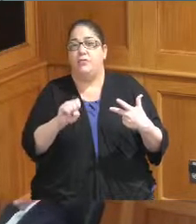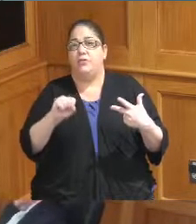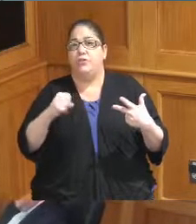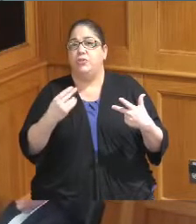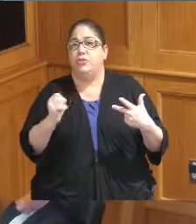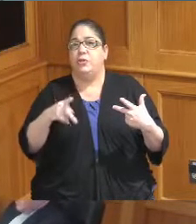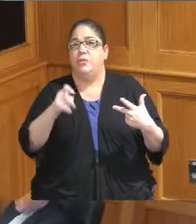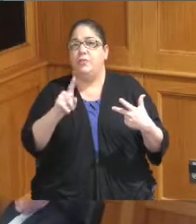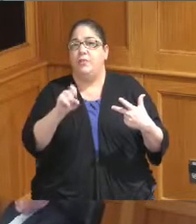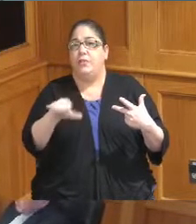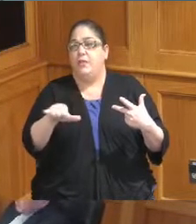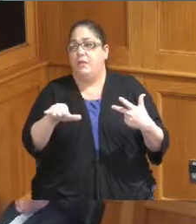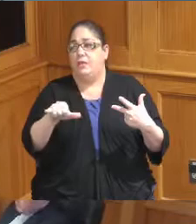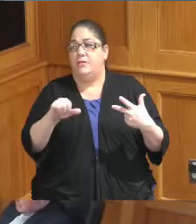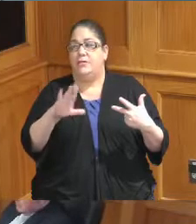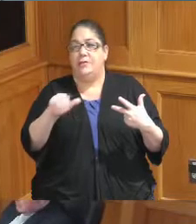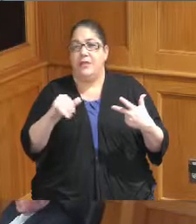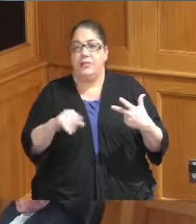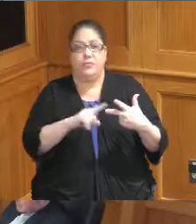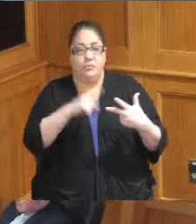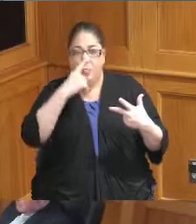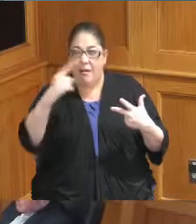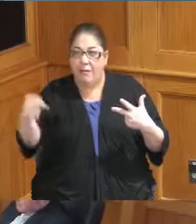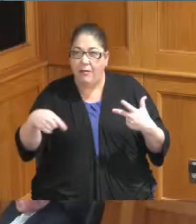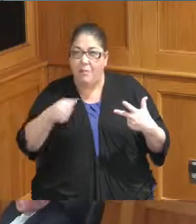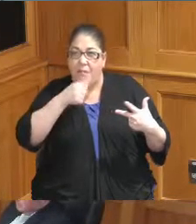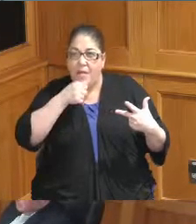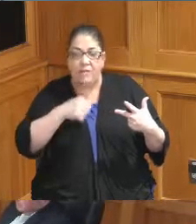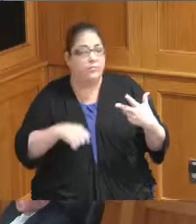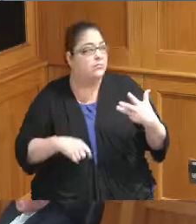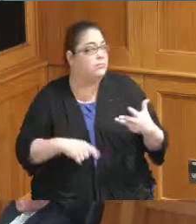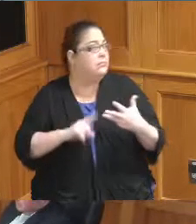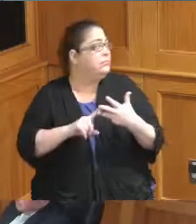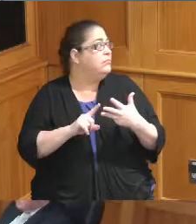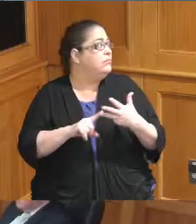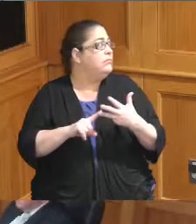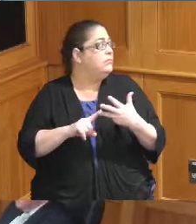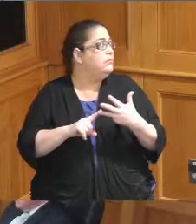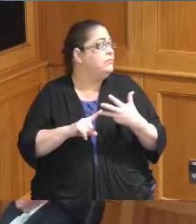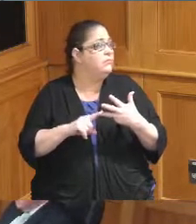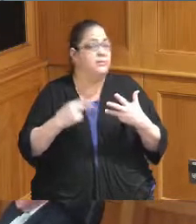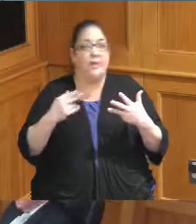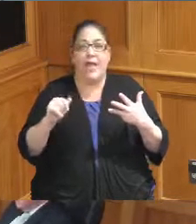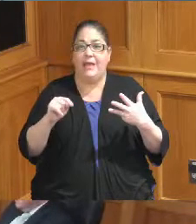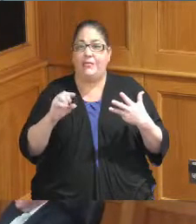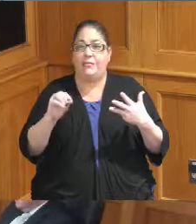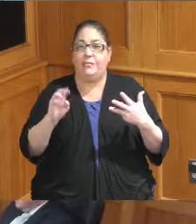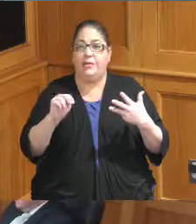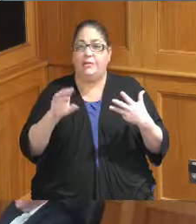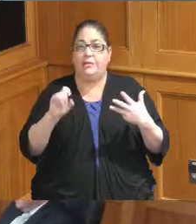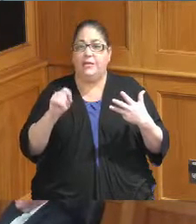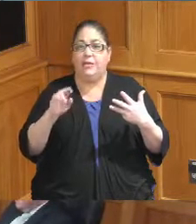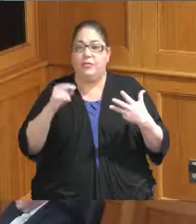sorry I'm sorry a Hatton Center for Women the baron